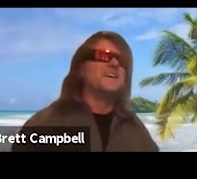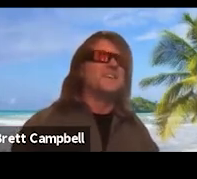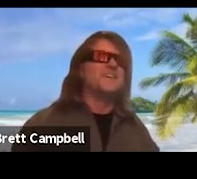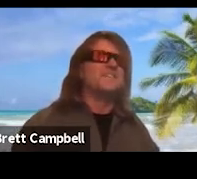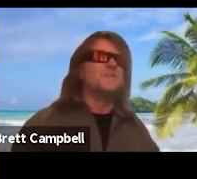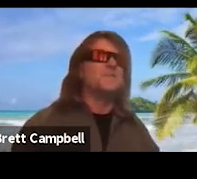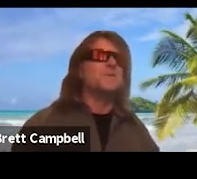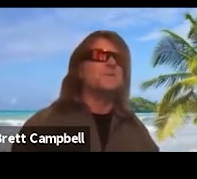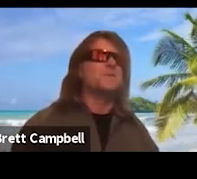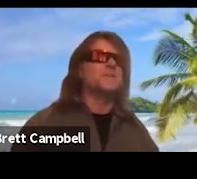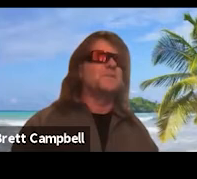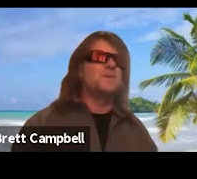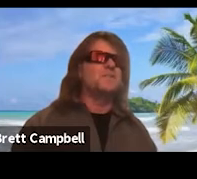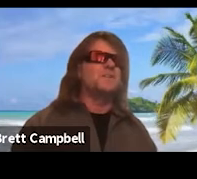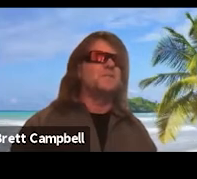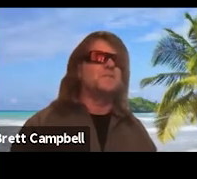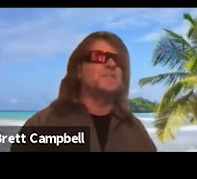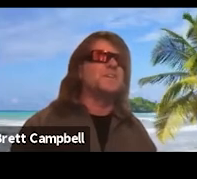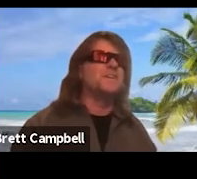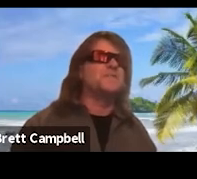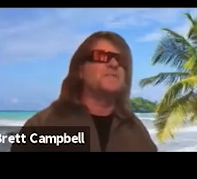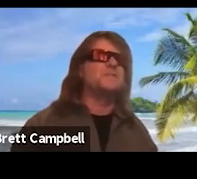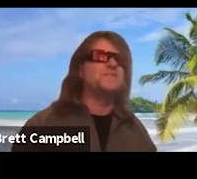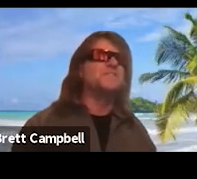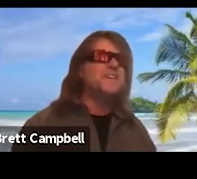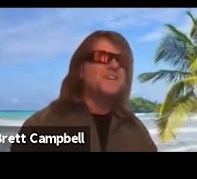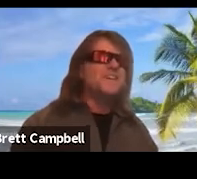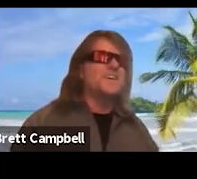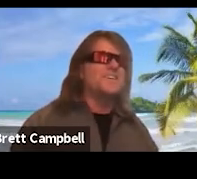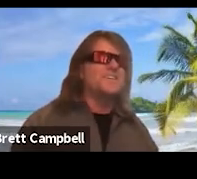I was more cool running into walls than I was using a cane, for some reason.